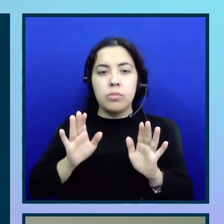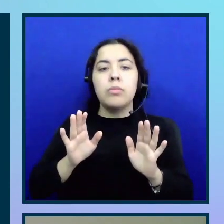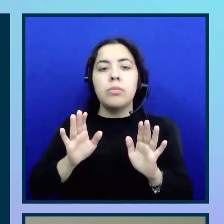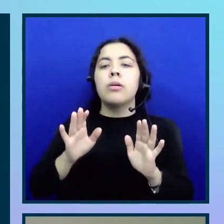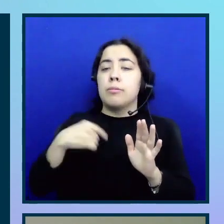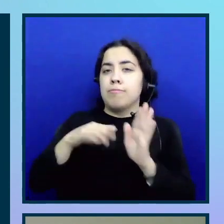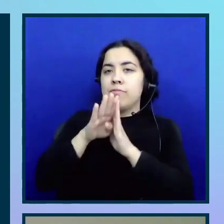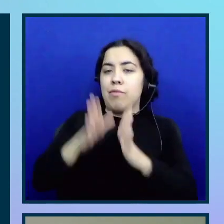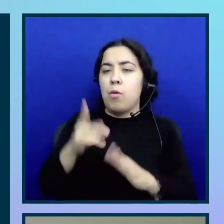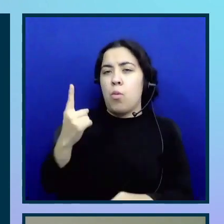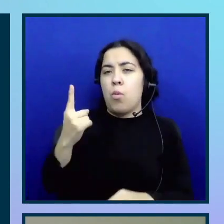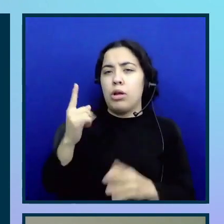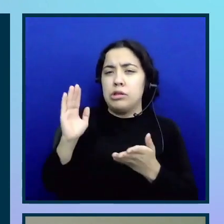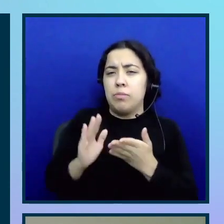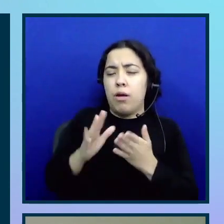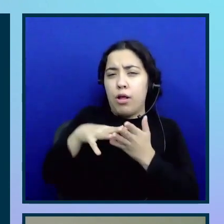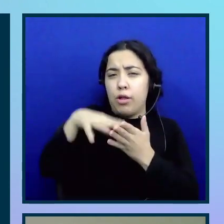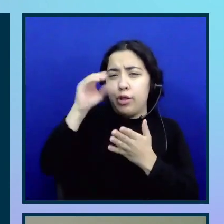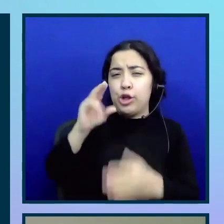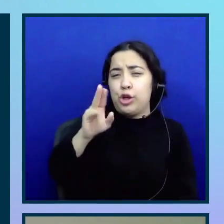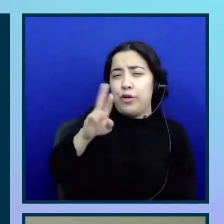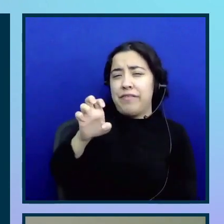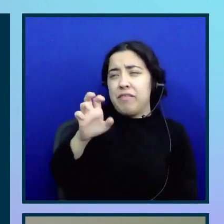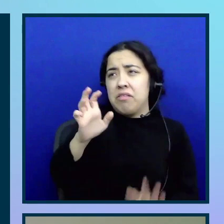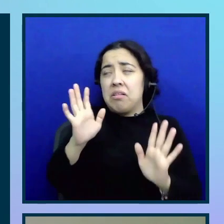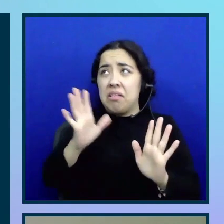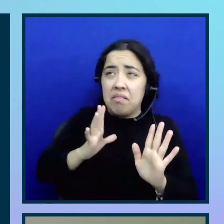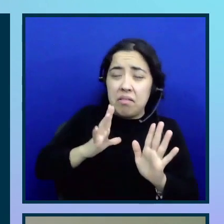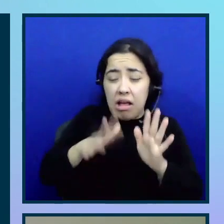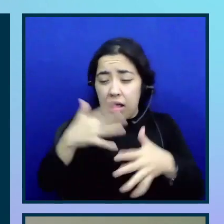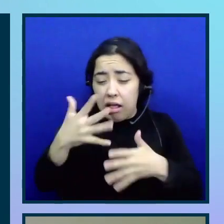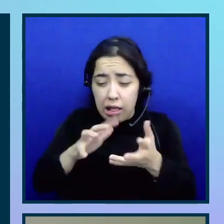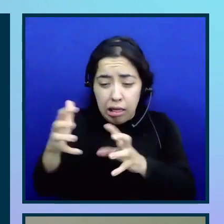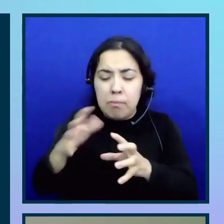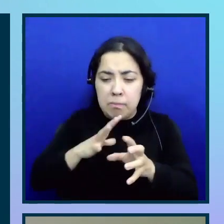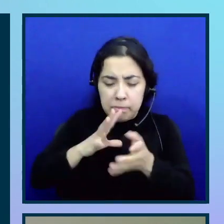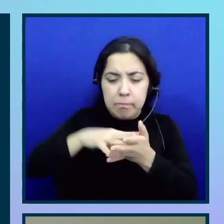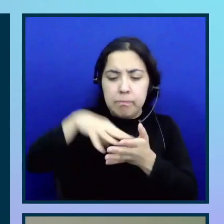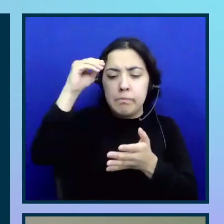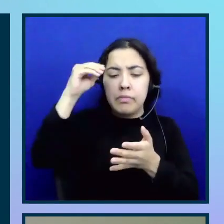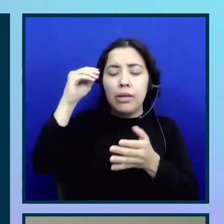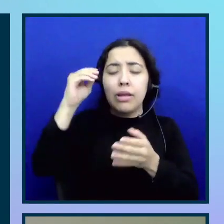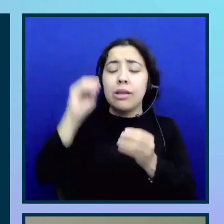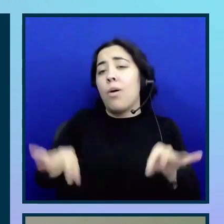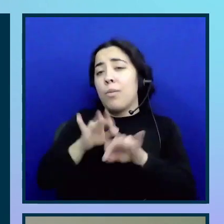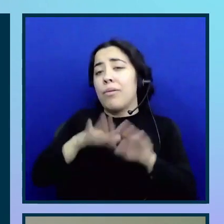is almost always more important than you think. And even if you think your users are very tech-savvy, they probably also wanna shallow learning curve.